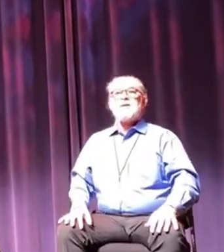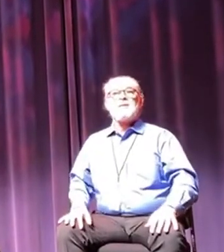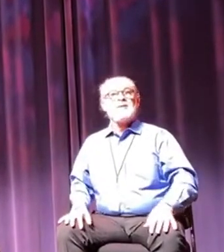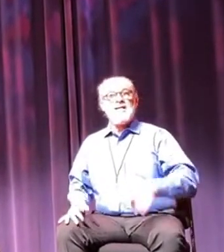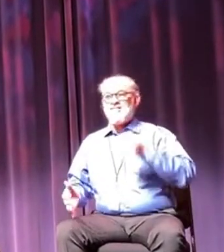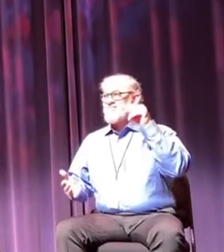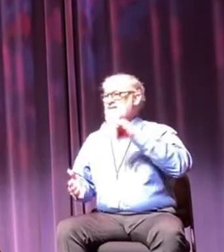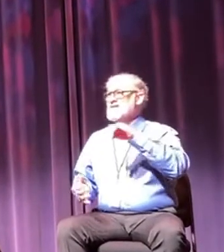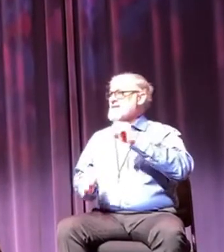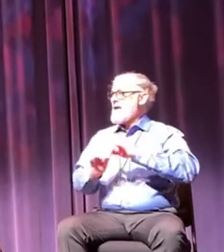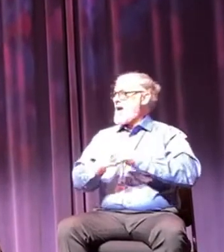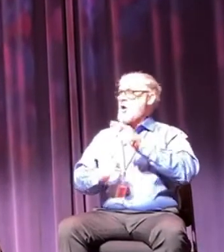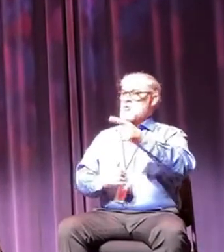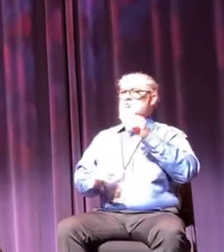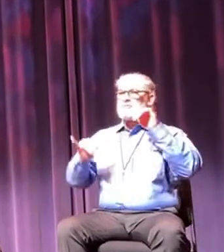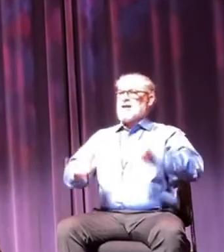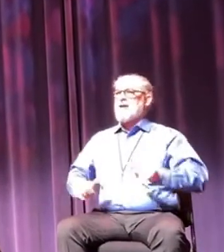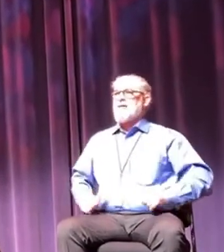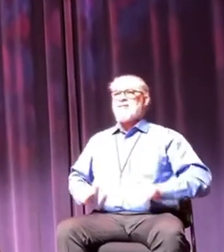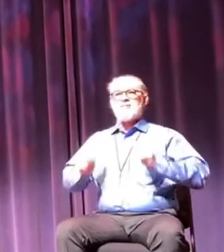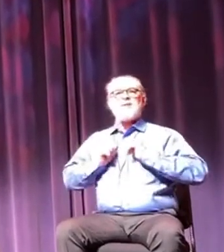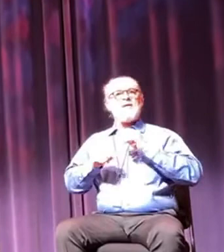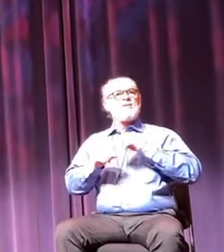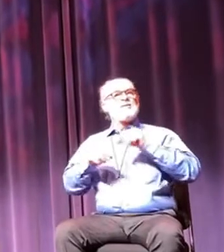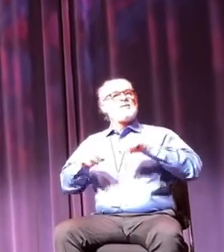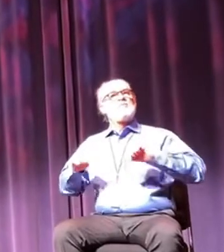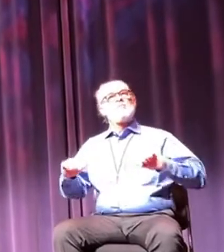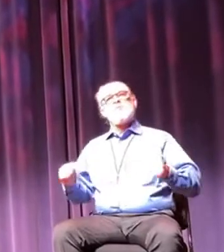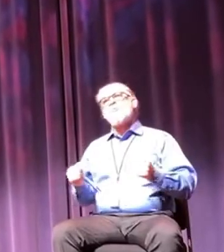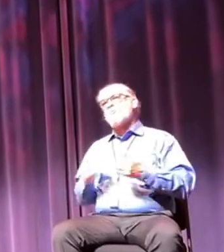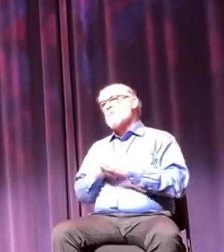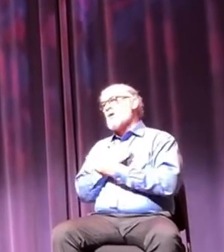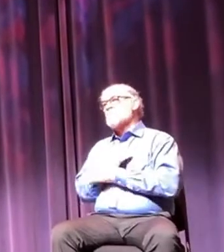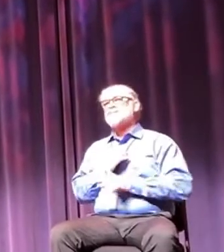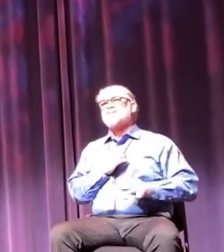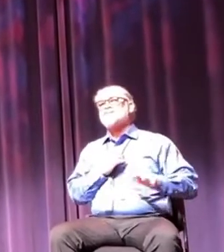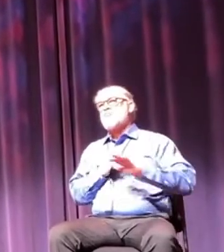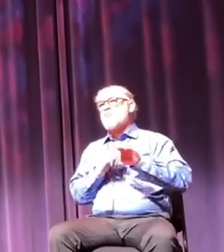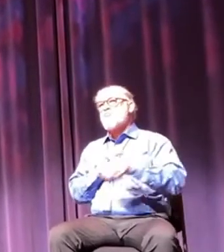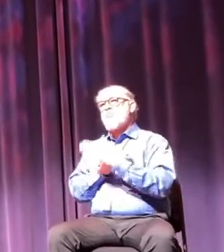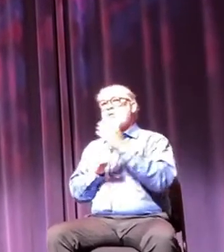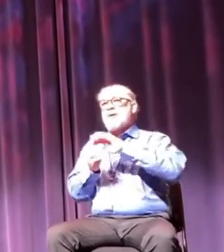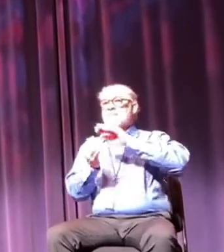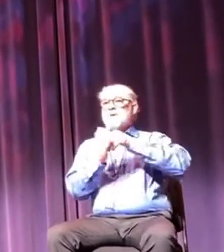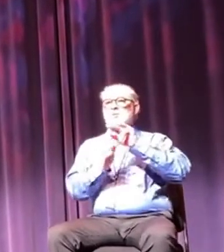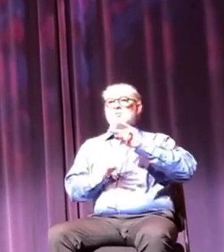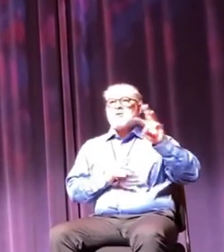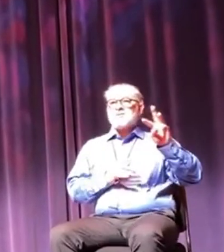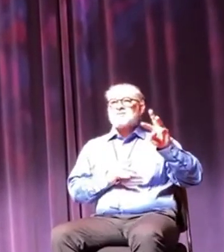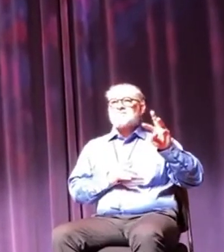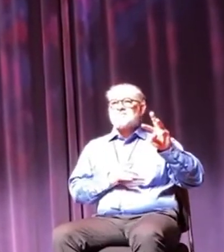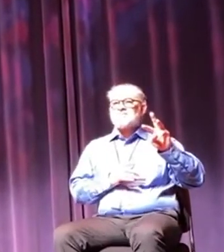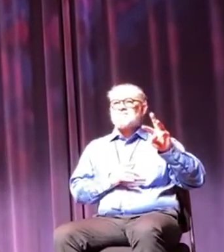This is how you stay alive in this cold country. Mourning in the Midwest by taste bud.